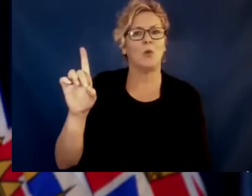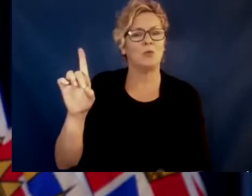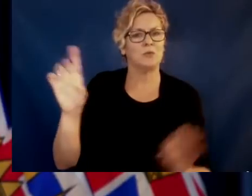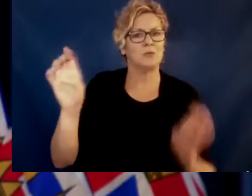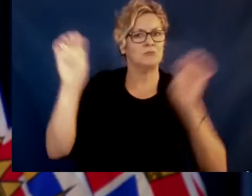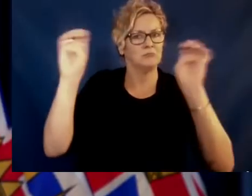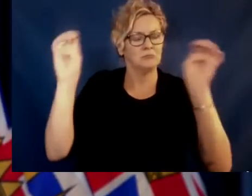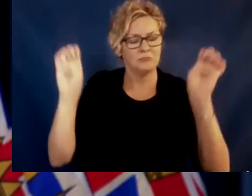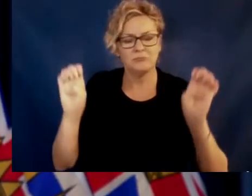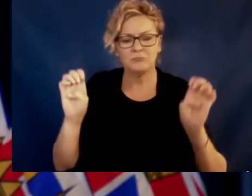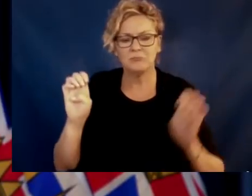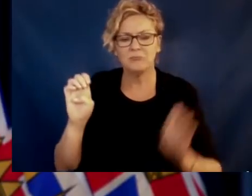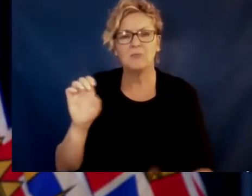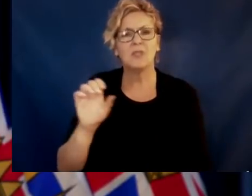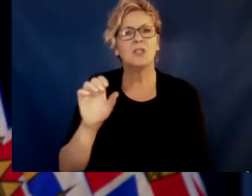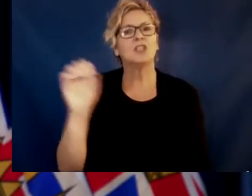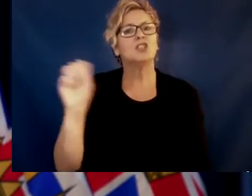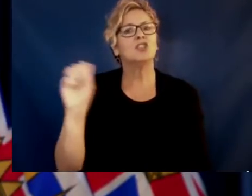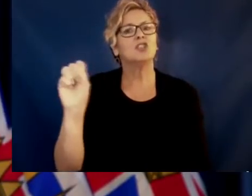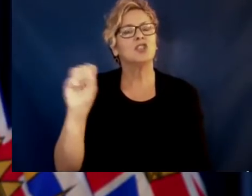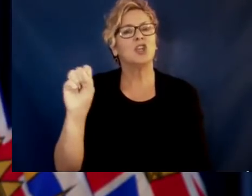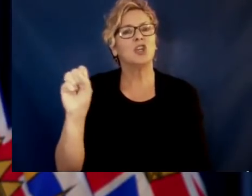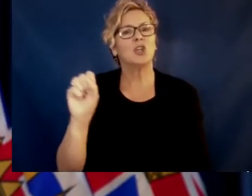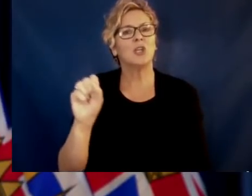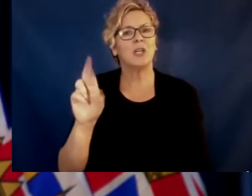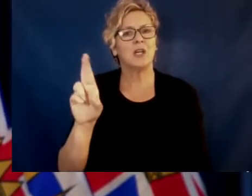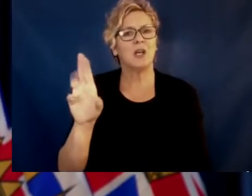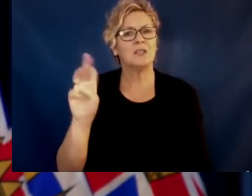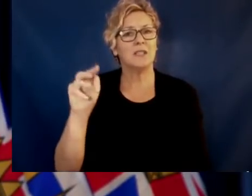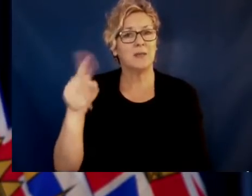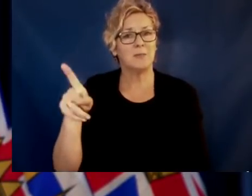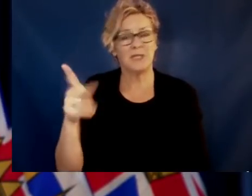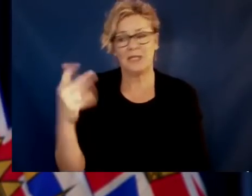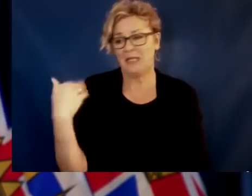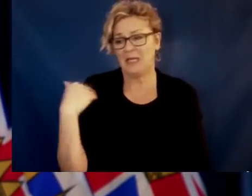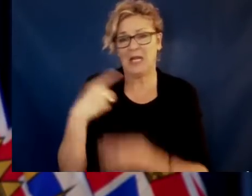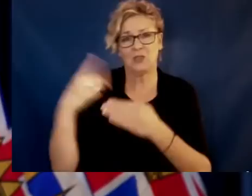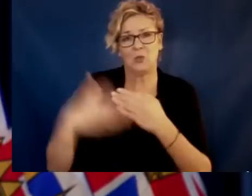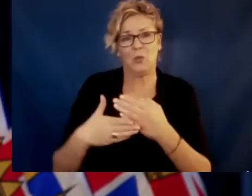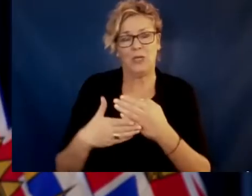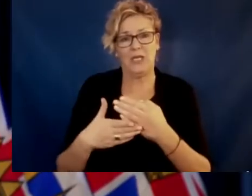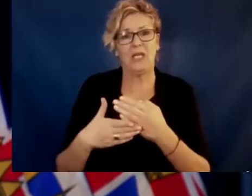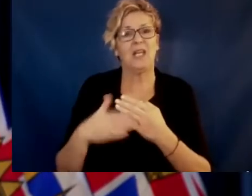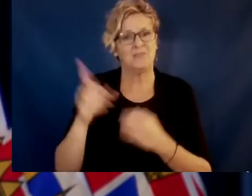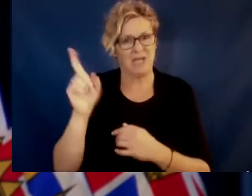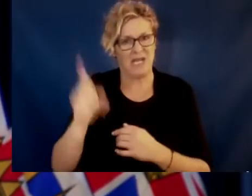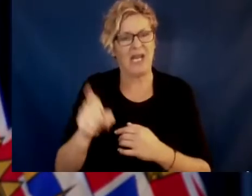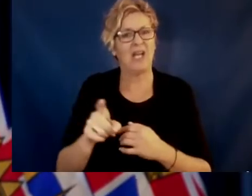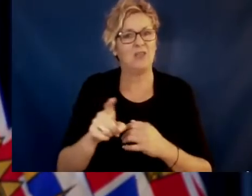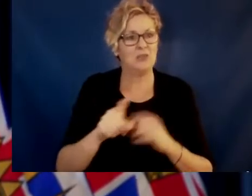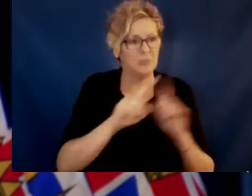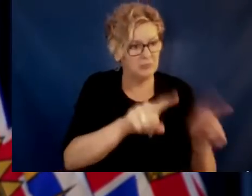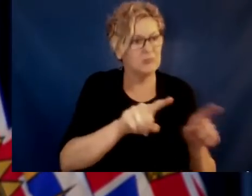they responded to five people overdozing in one place over the weekend. They want public health and